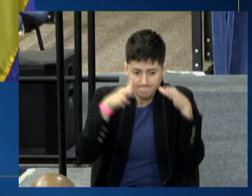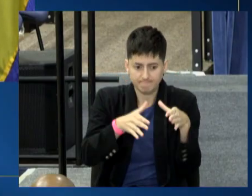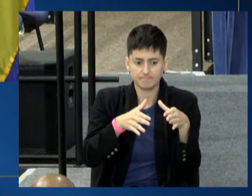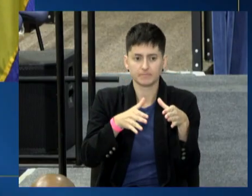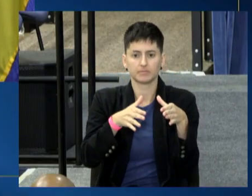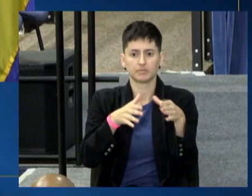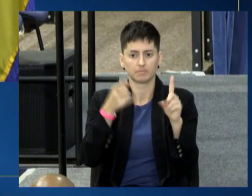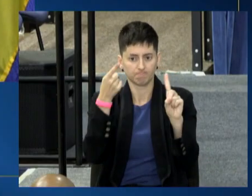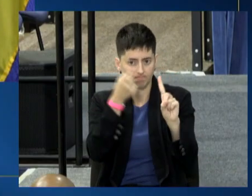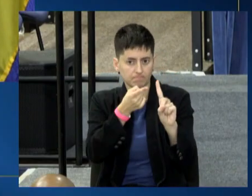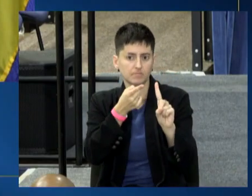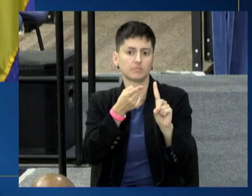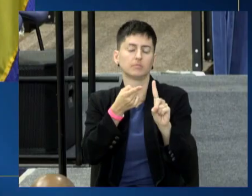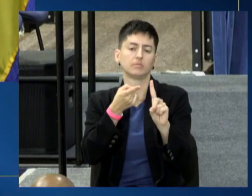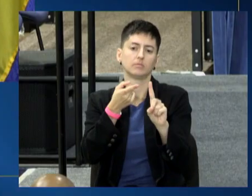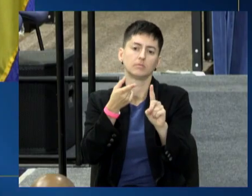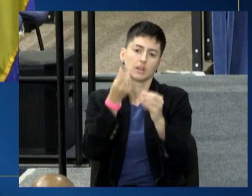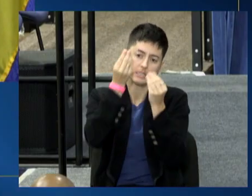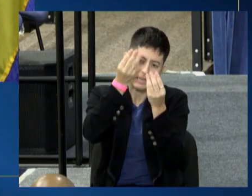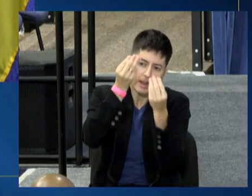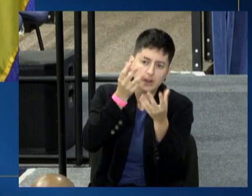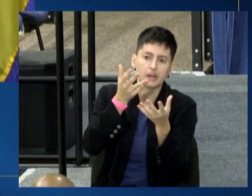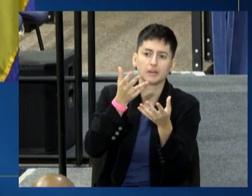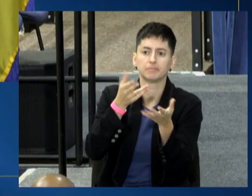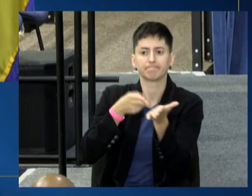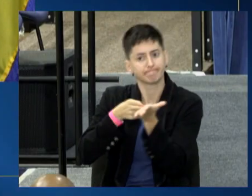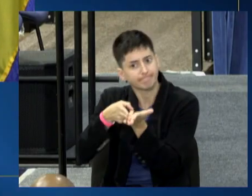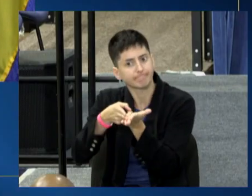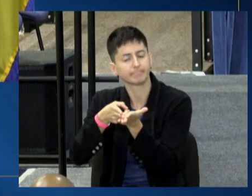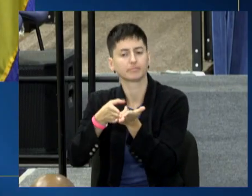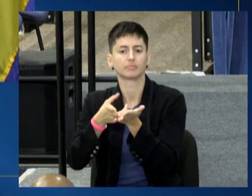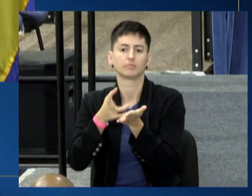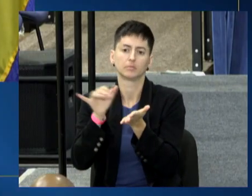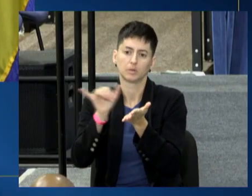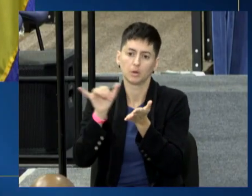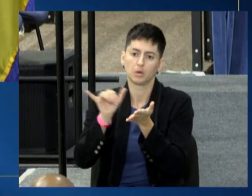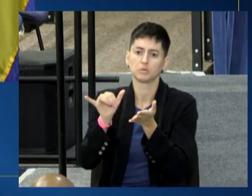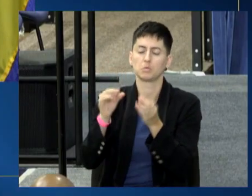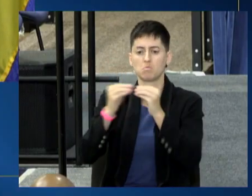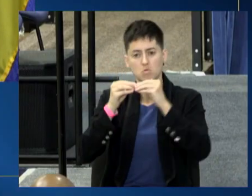discovery in -- and innovation with the FAIR principles -- findable, accessible, interoperable,